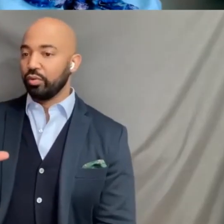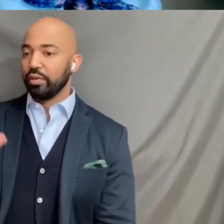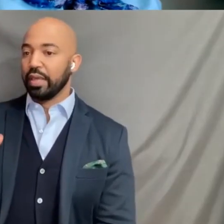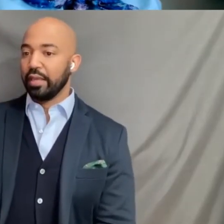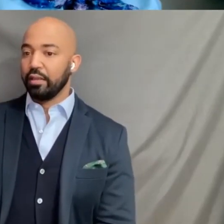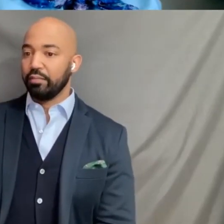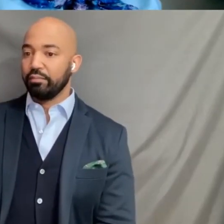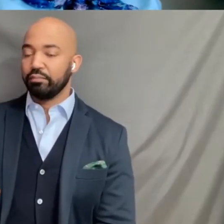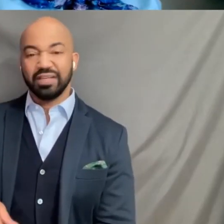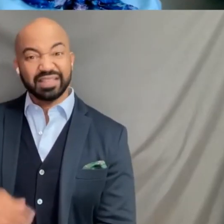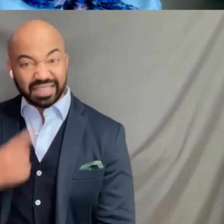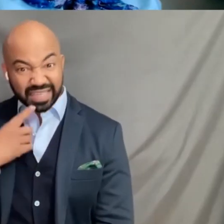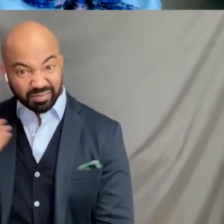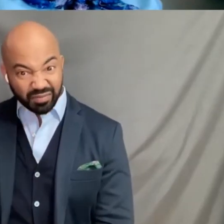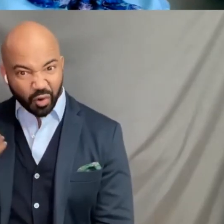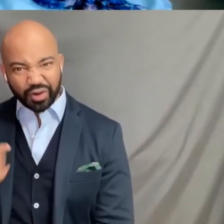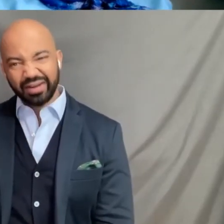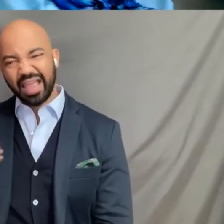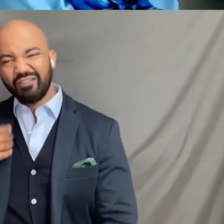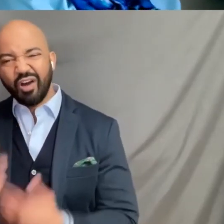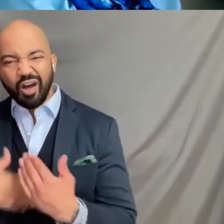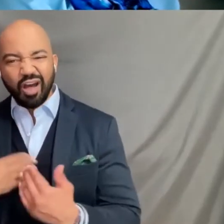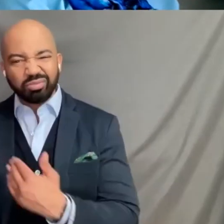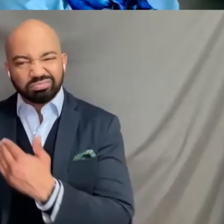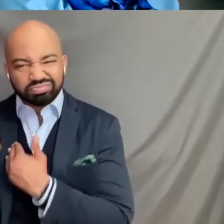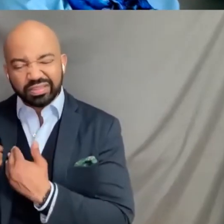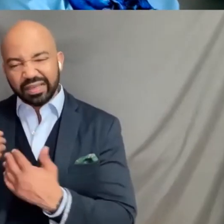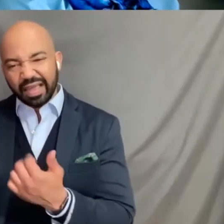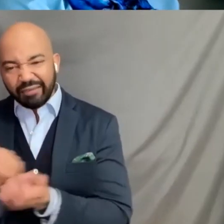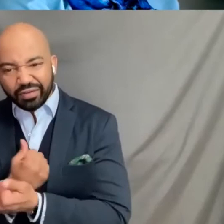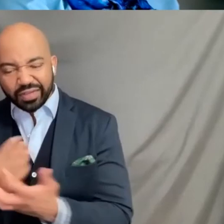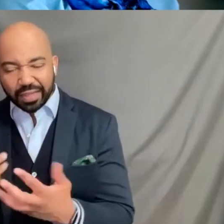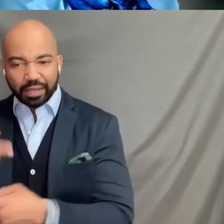Caleb's got all of the jobs and all of the things. So yes, recorded.